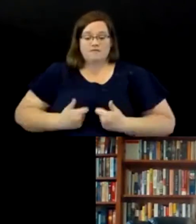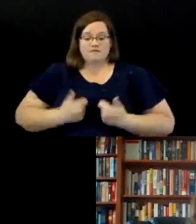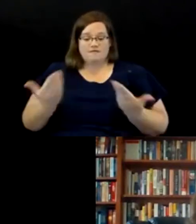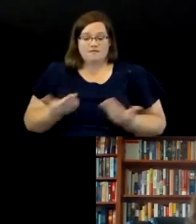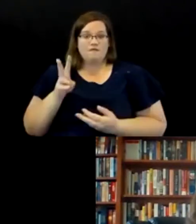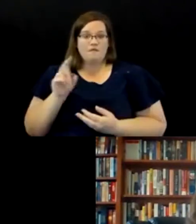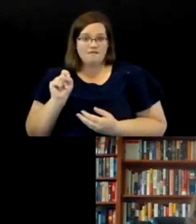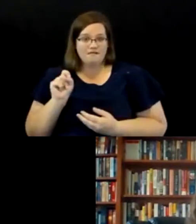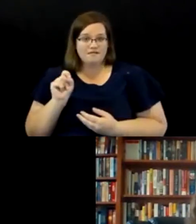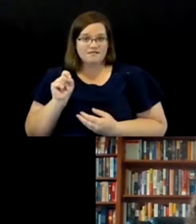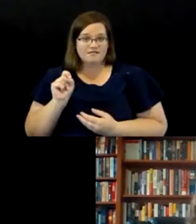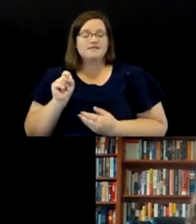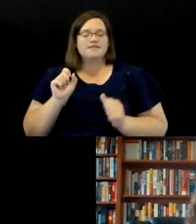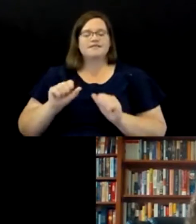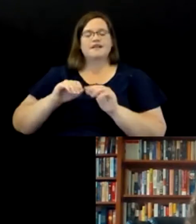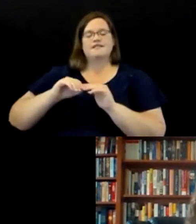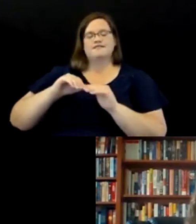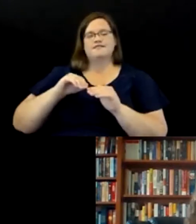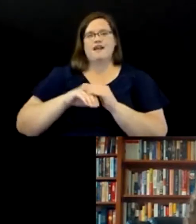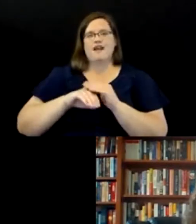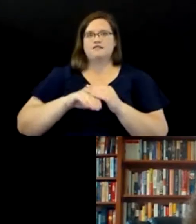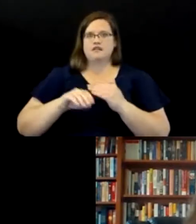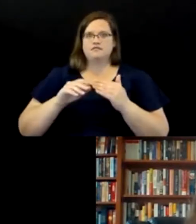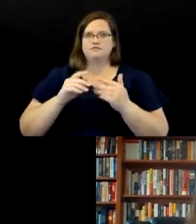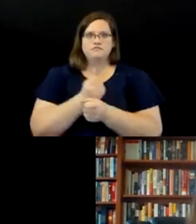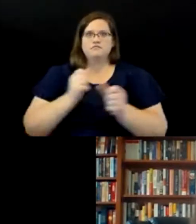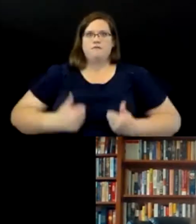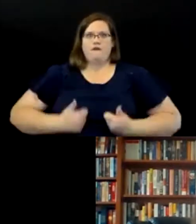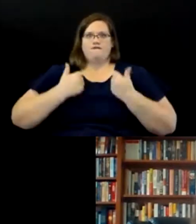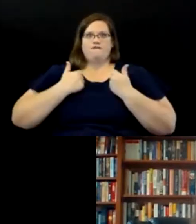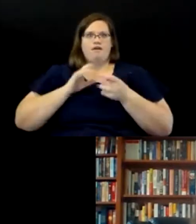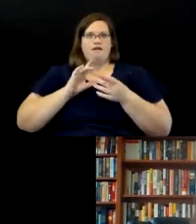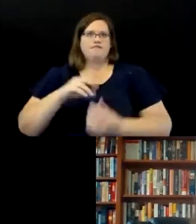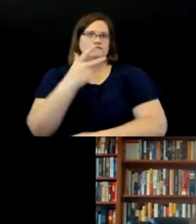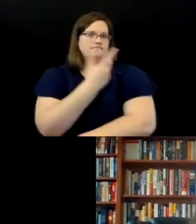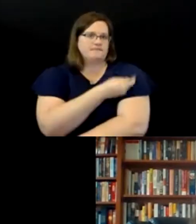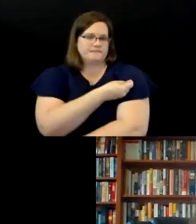to access the life-saving COVID-19 vaccines. So as you know